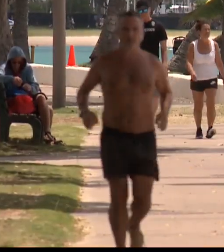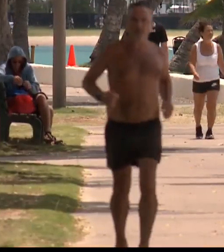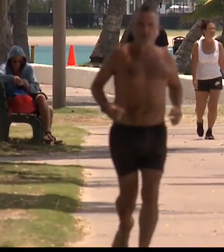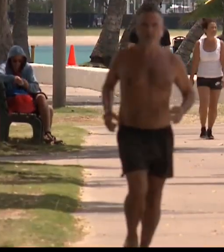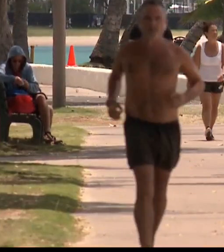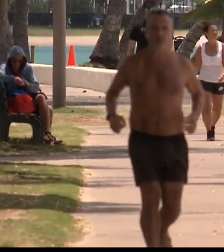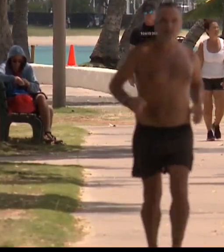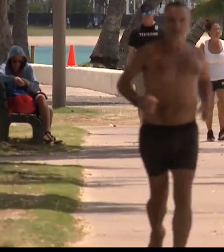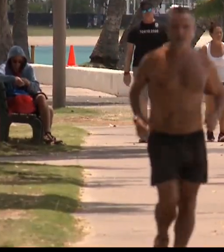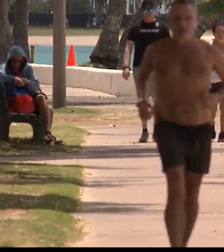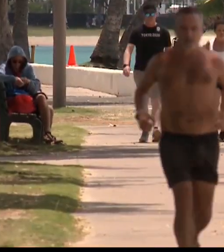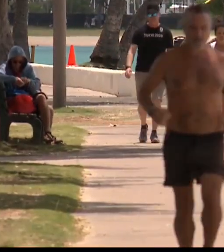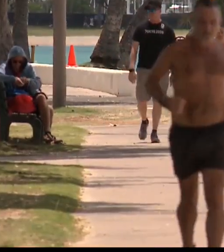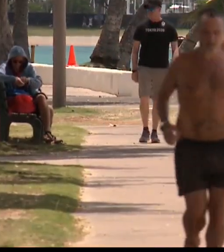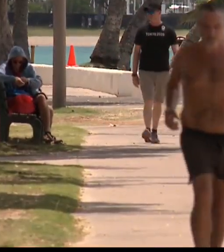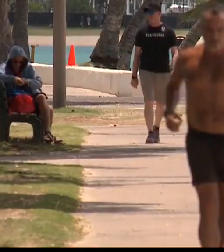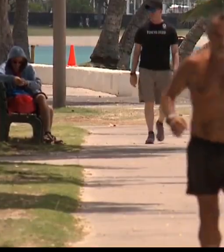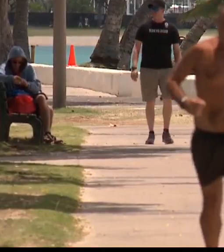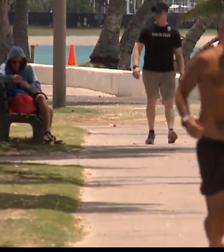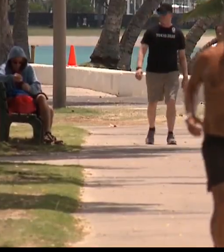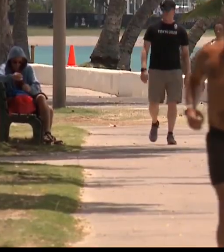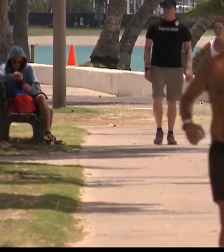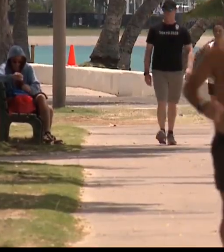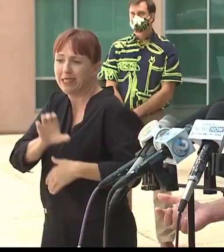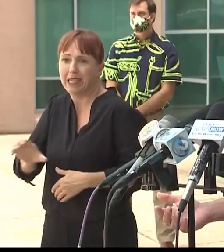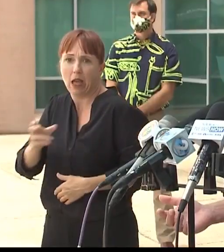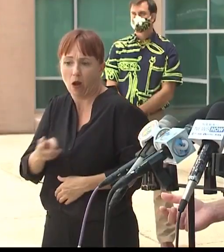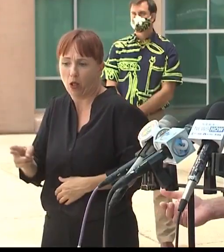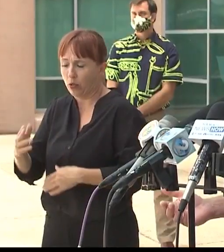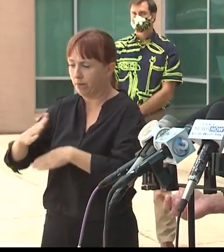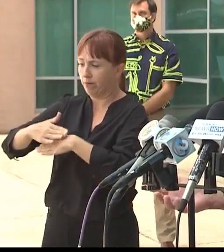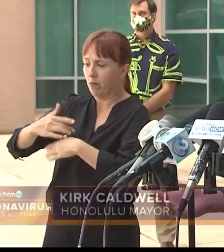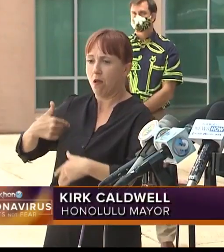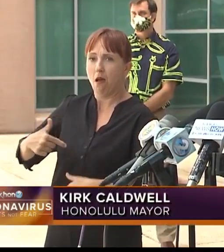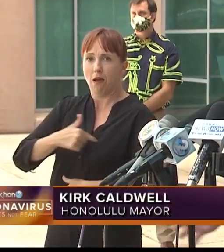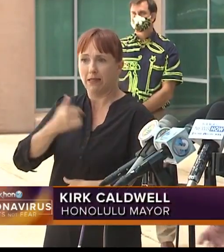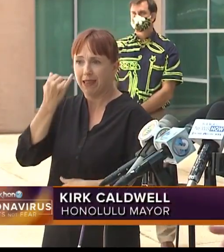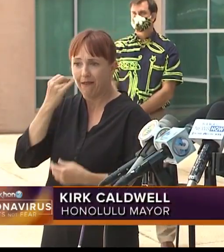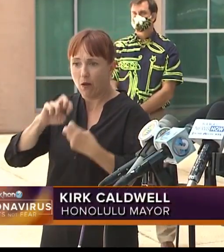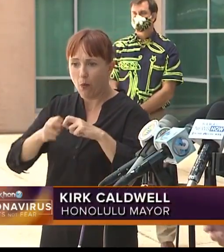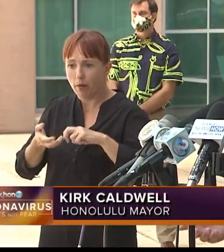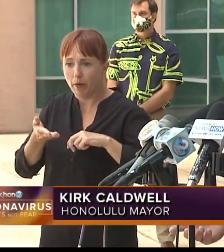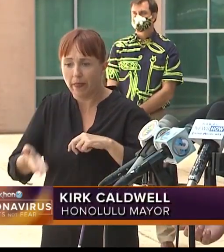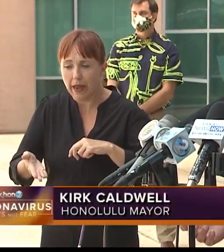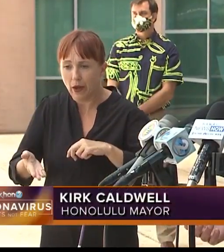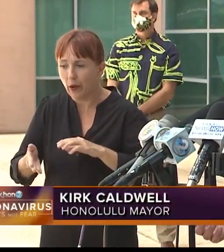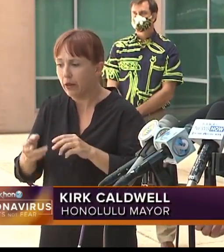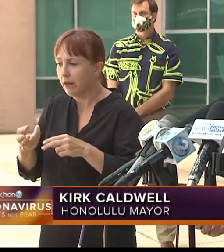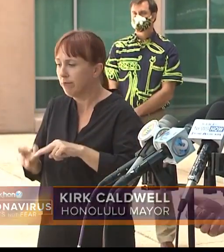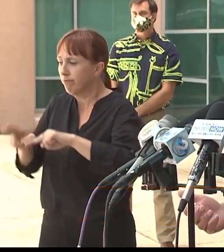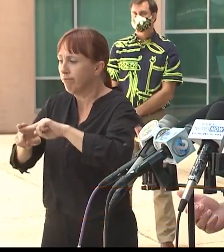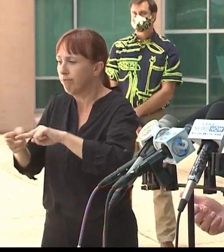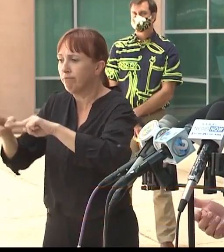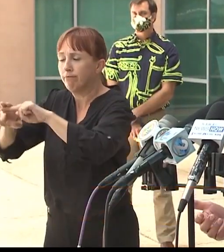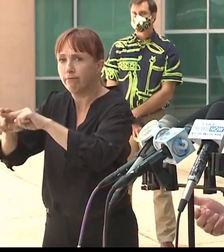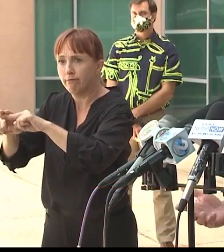RE-OPENS IT'S ECONOMY... "IT ALERTS PEOPLE, IN OUR CASE THE CITY AND HAVE A PROBLEM. IF THERE'S AN INCREASE IN THE VIRUS AND THIS WOULD BE PARTICULARLY INTERESTING TO NOTE AS WE OPEN UP TO VISITORS" BEFORE THE MAYOR AND GOVERNOR STARTS OPENING UP OAHU, AND IF AS MAYOR MENTIONED